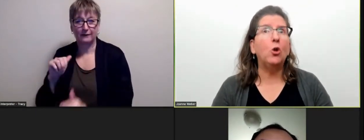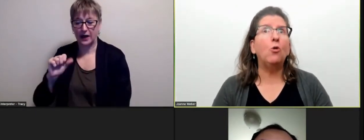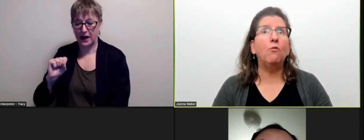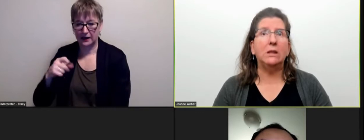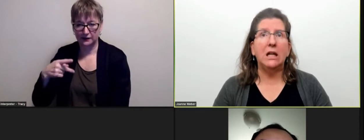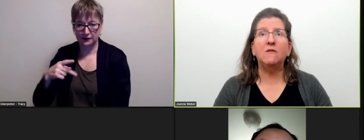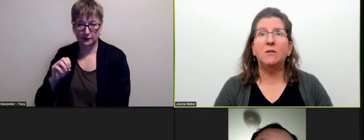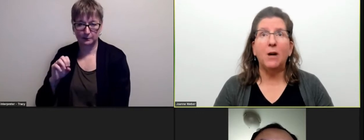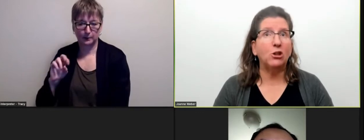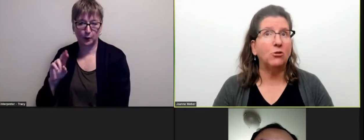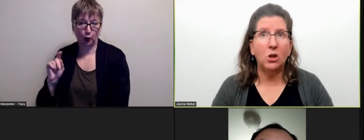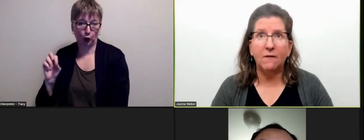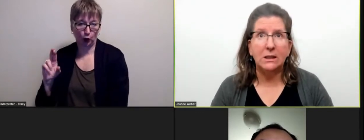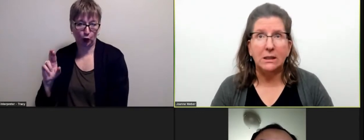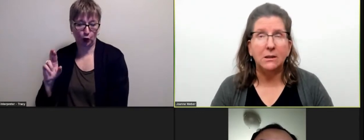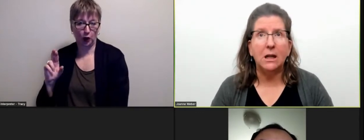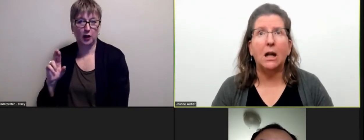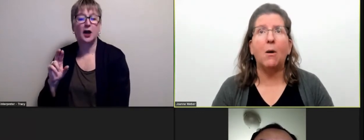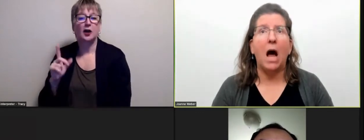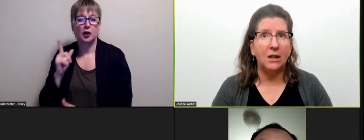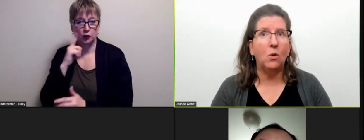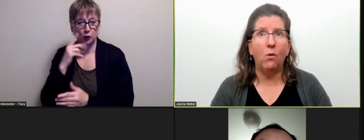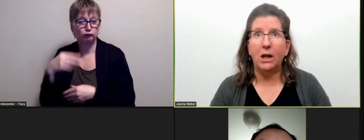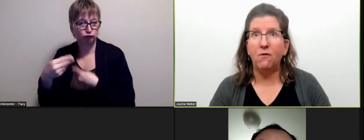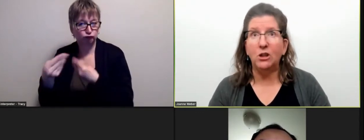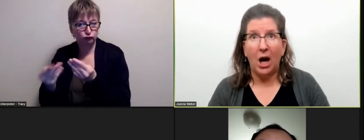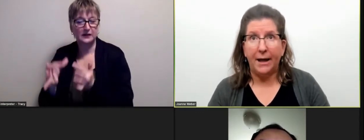you received special services in your high school in Regina.